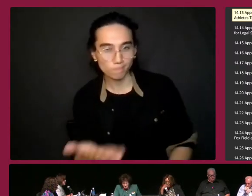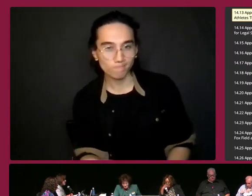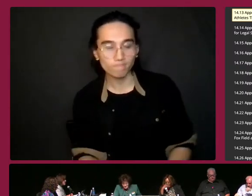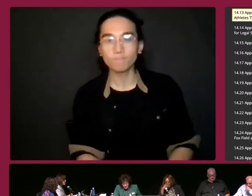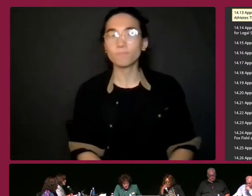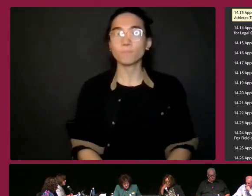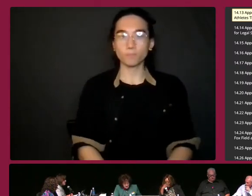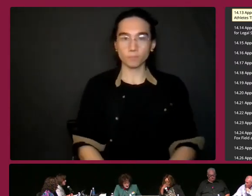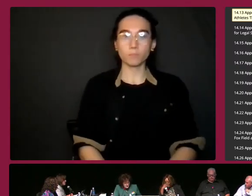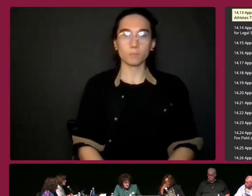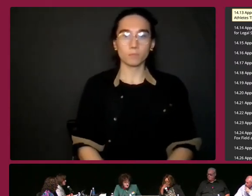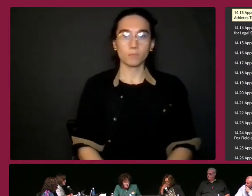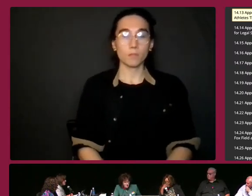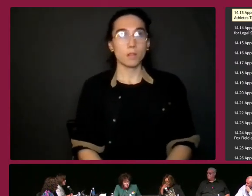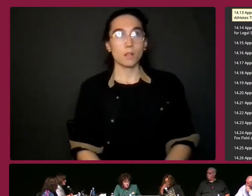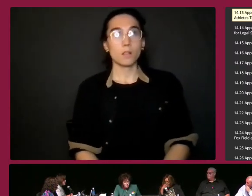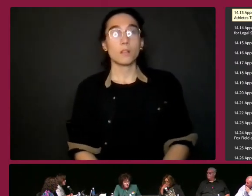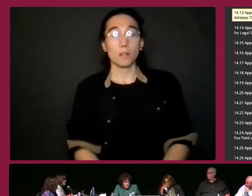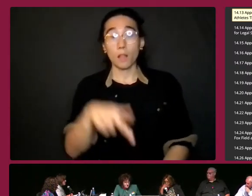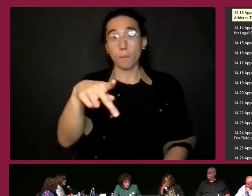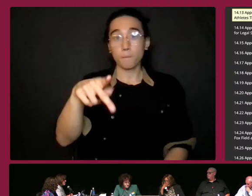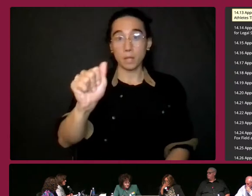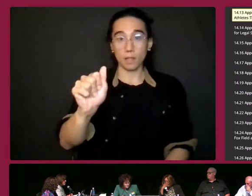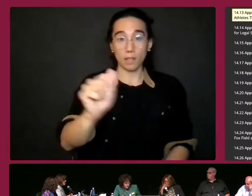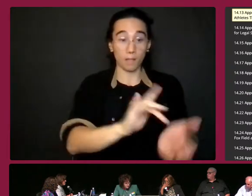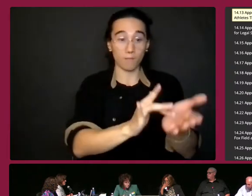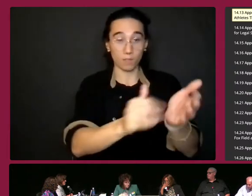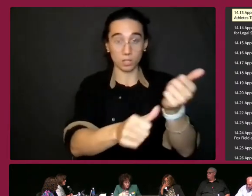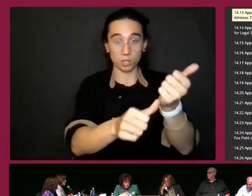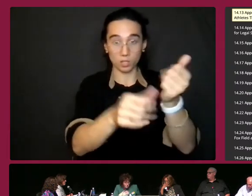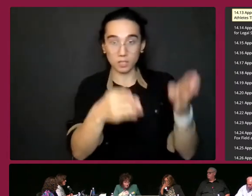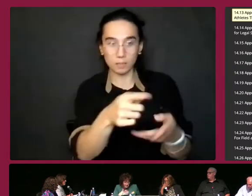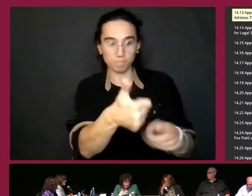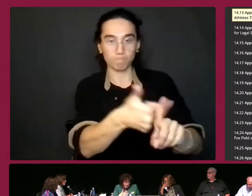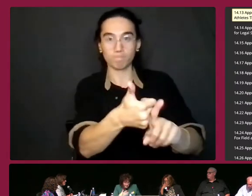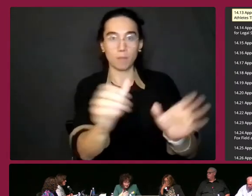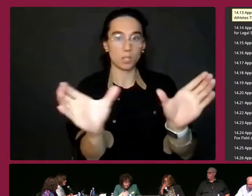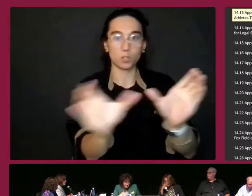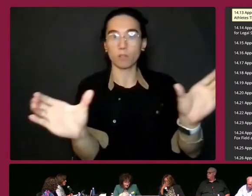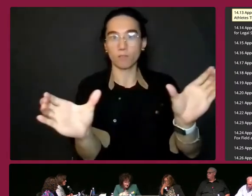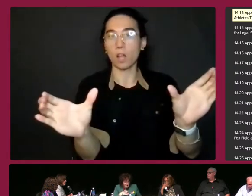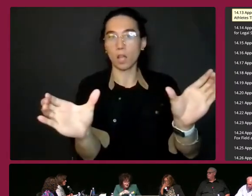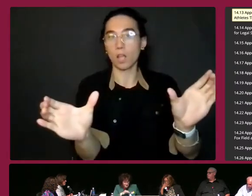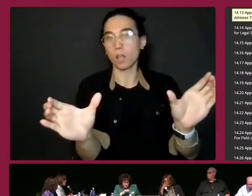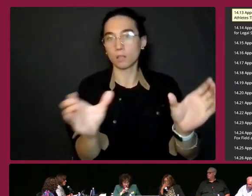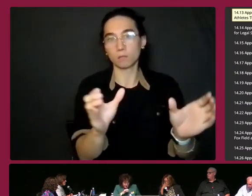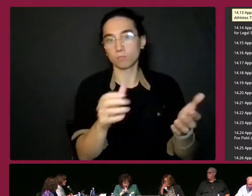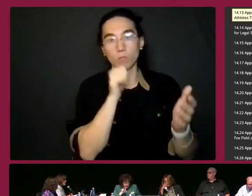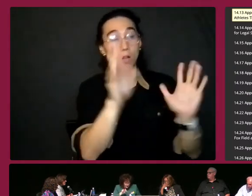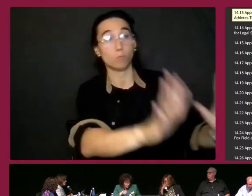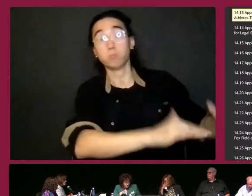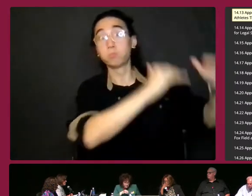Physicians assistants are certified to a certain level of education, and there's, it's very carefully